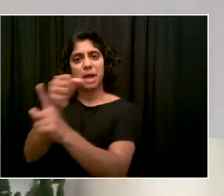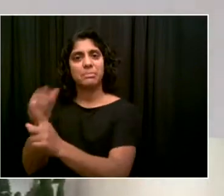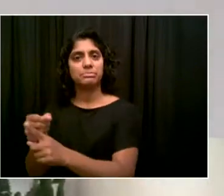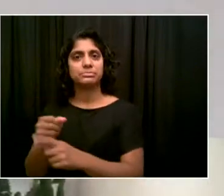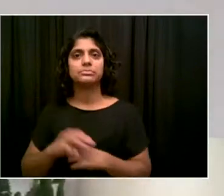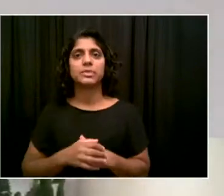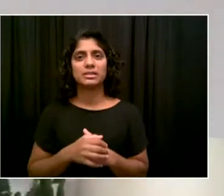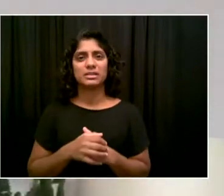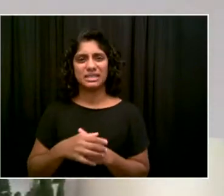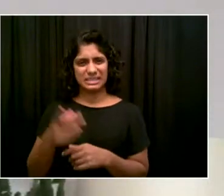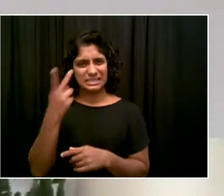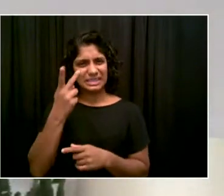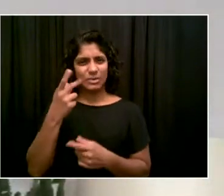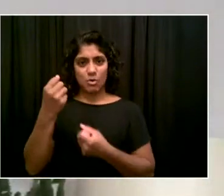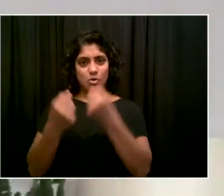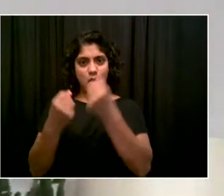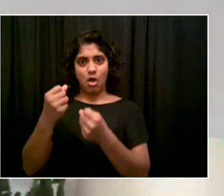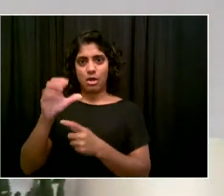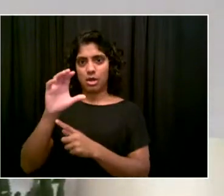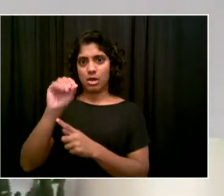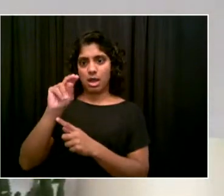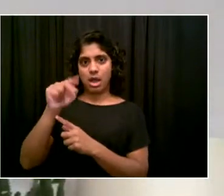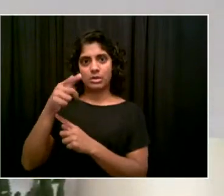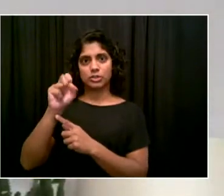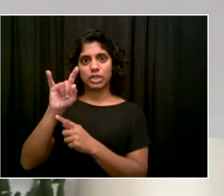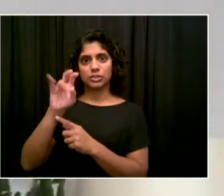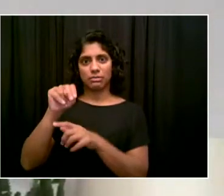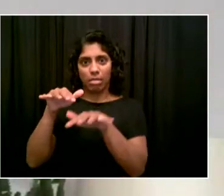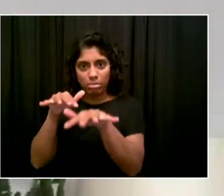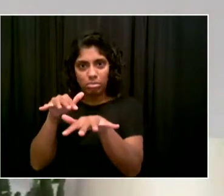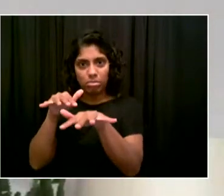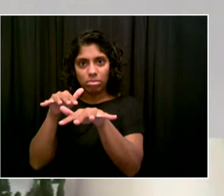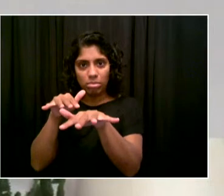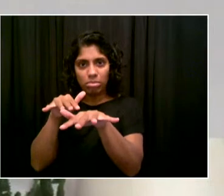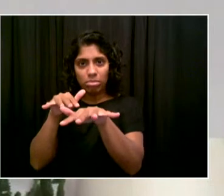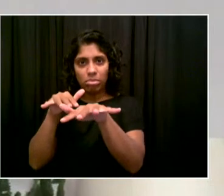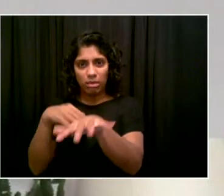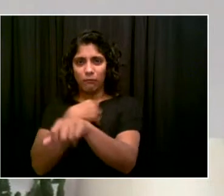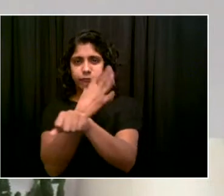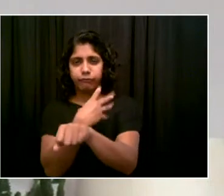THE PLANT FROM BEING BUILT. WE NEED LESS CONGESTION AT THAT GATEWAY